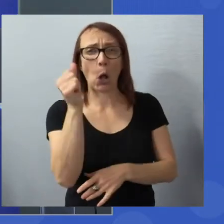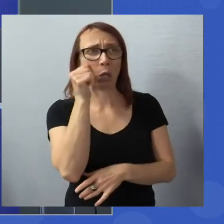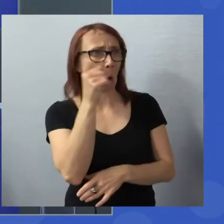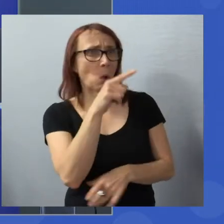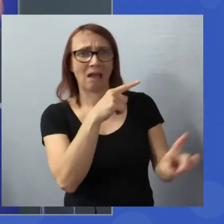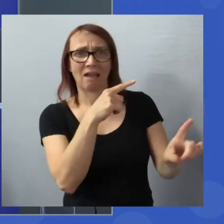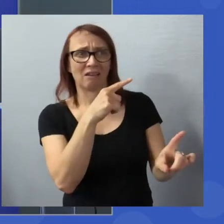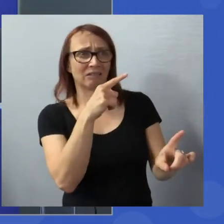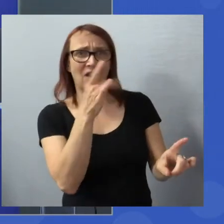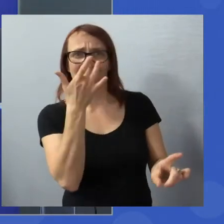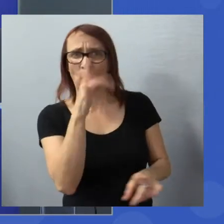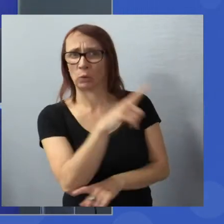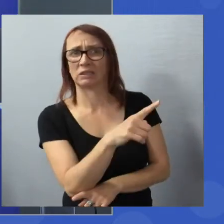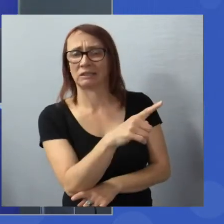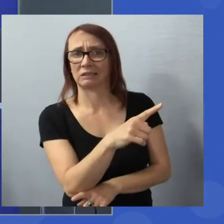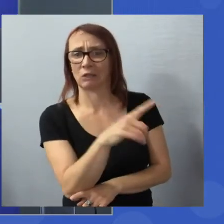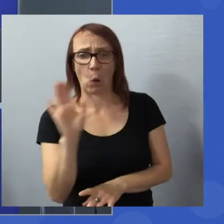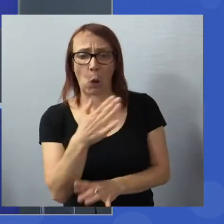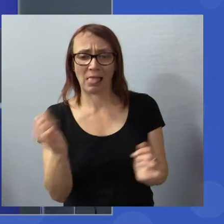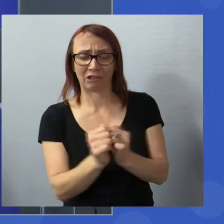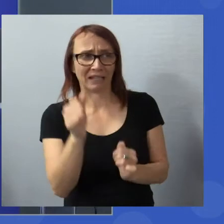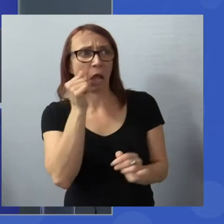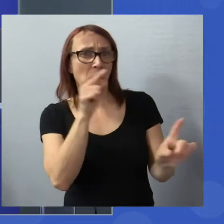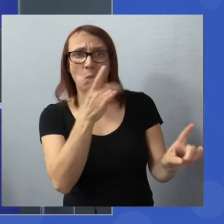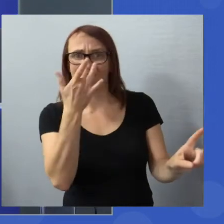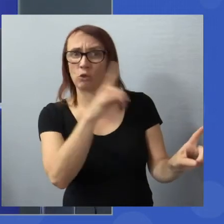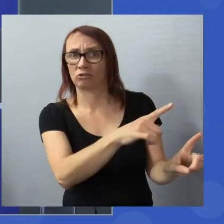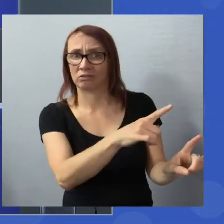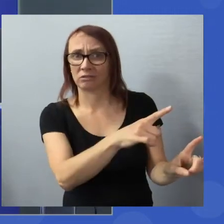or not everyone but all sides of the argument knows that it was false why was